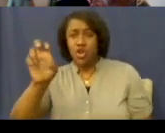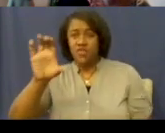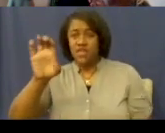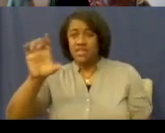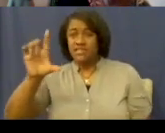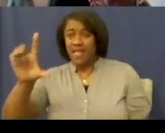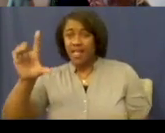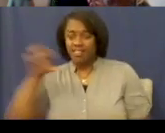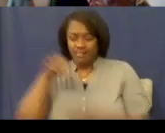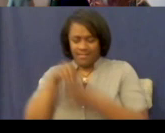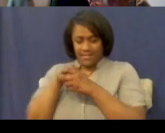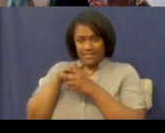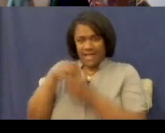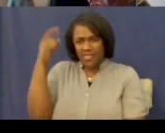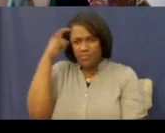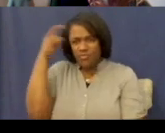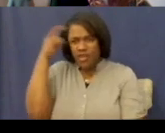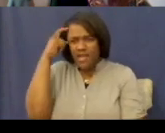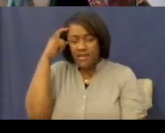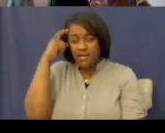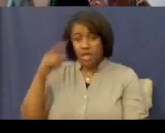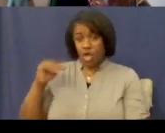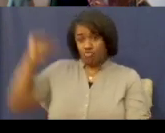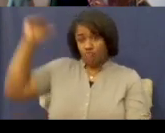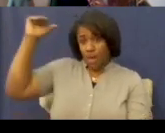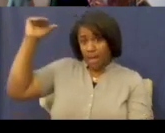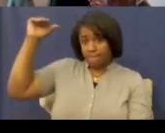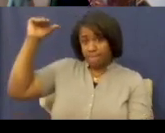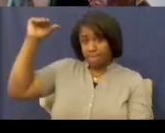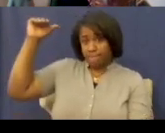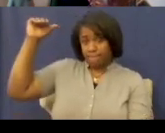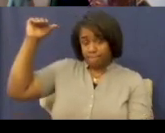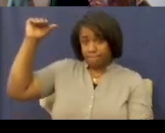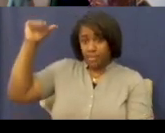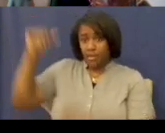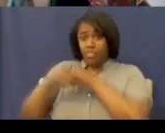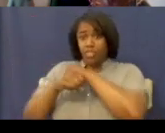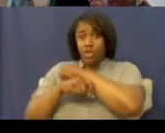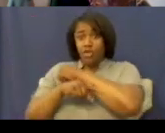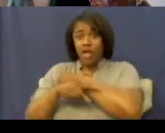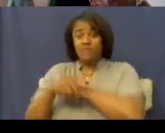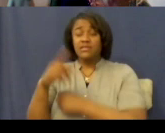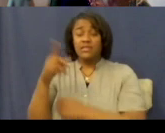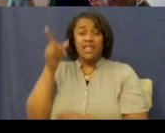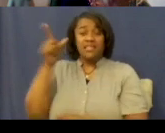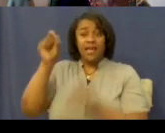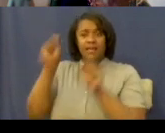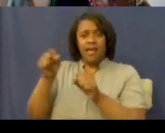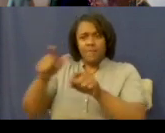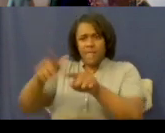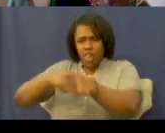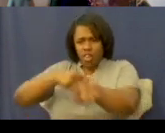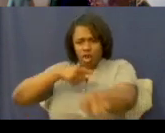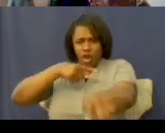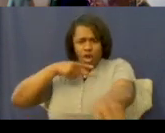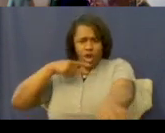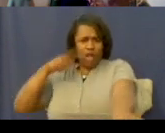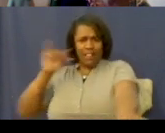and in a grown-up, those neurons can get as long as three feet.